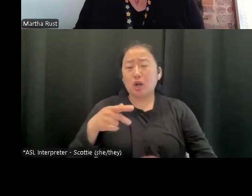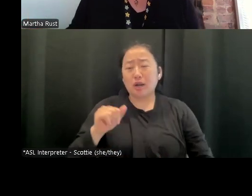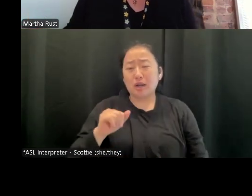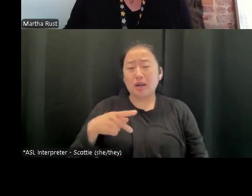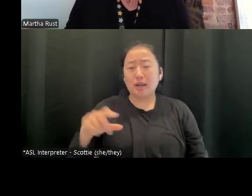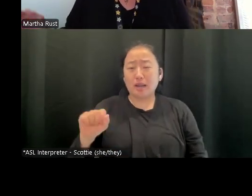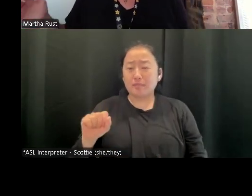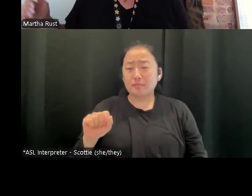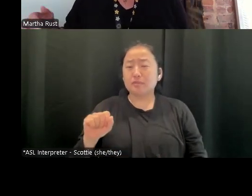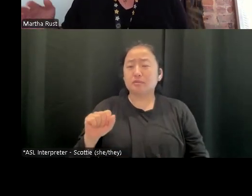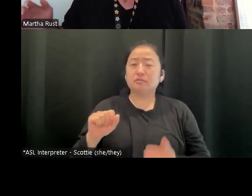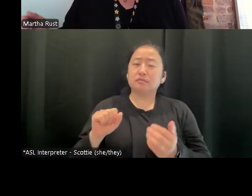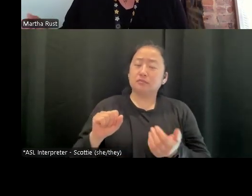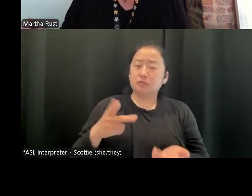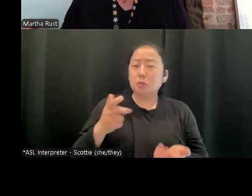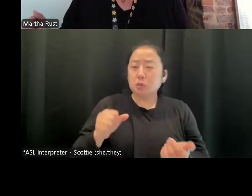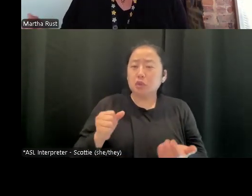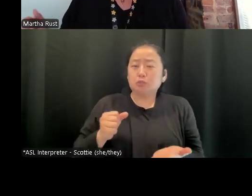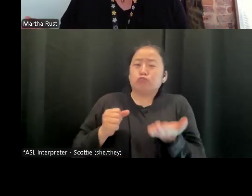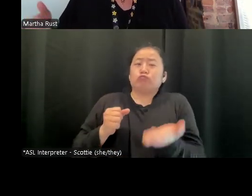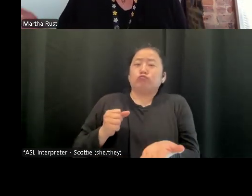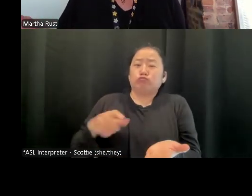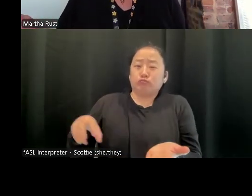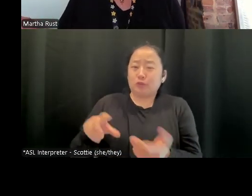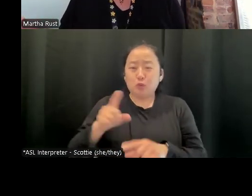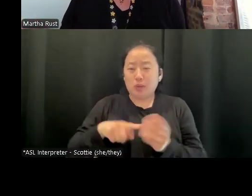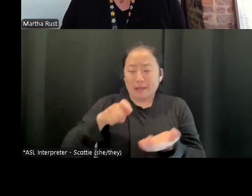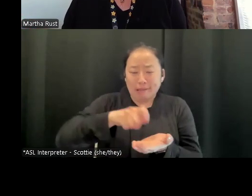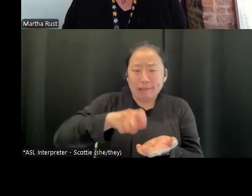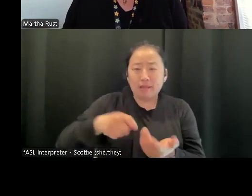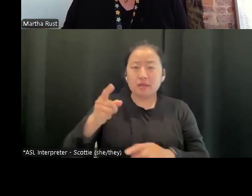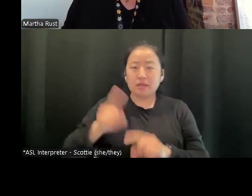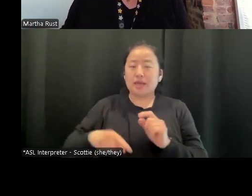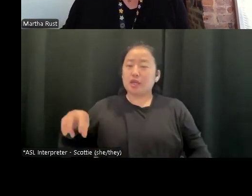tablets, and so having that if you don't have that grip, using something like this could assist.